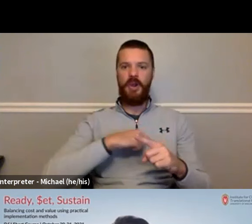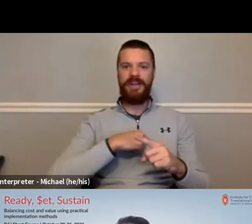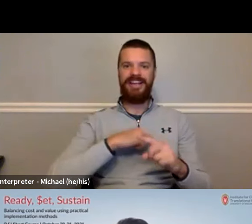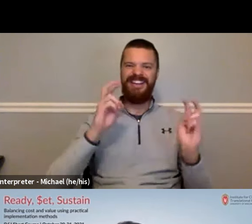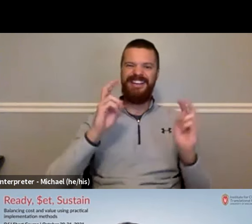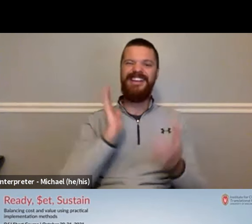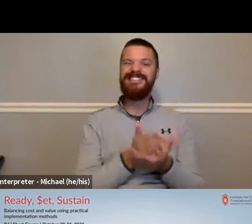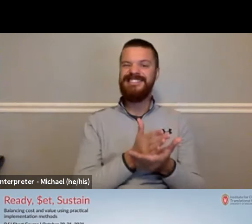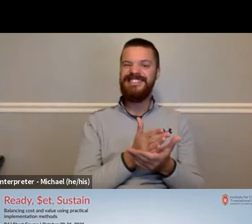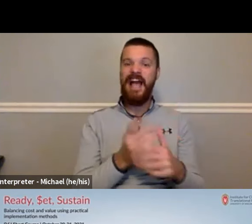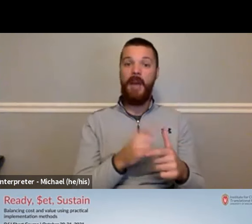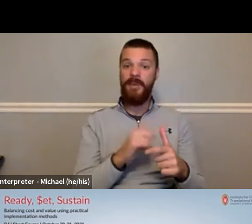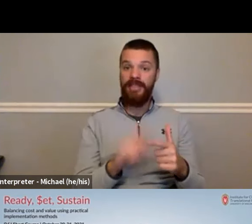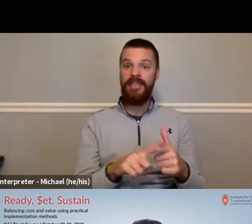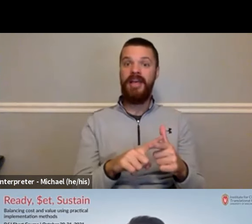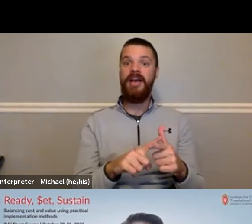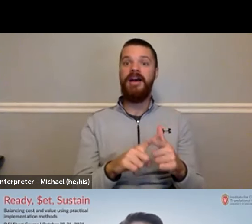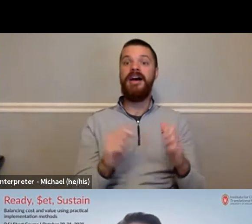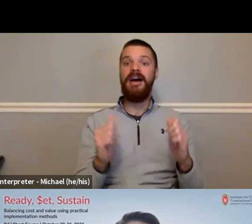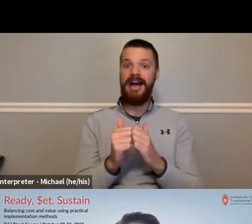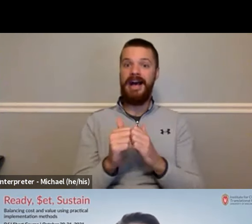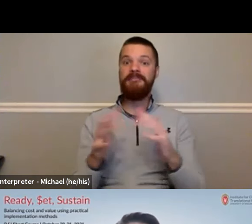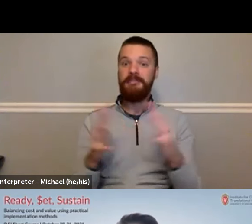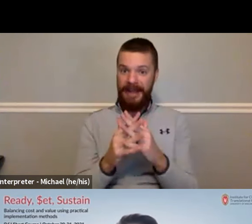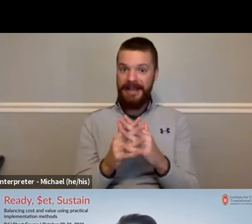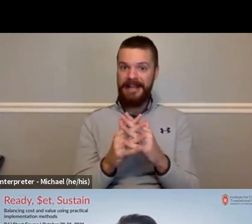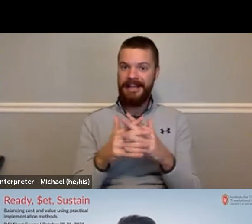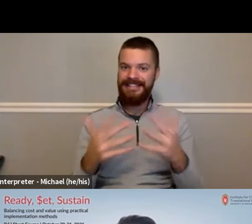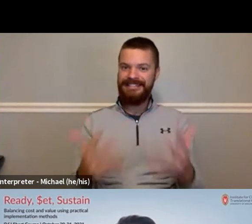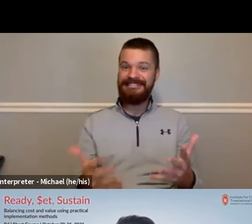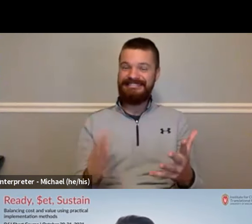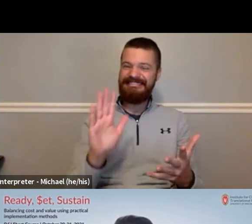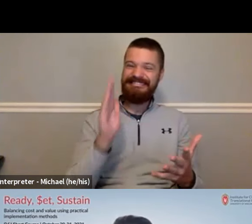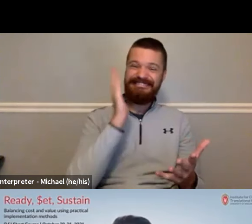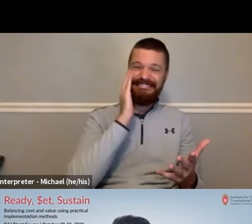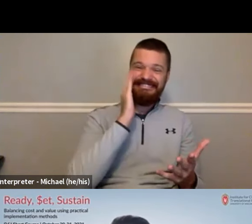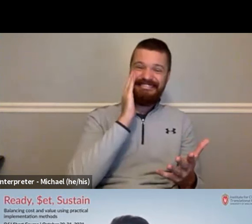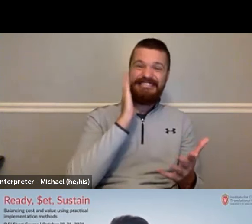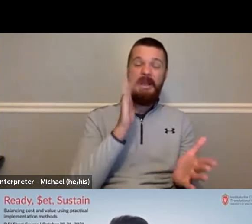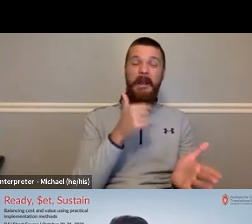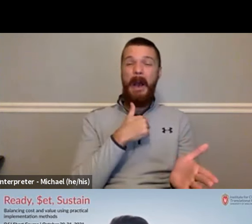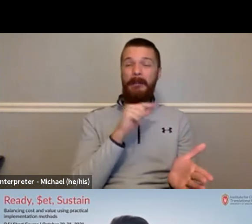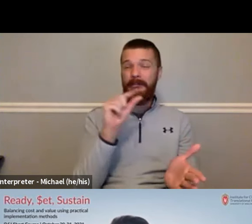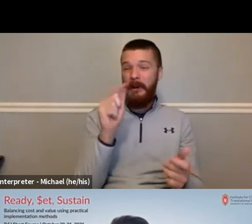Michelle Chui: And just implement and know that little you know we'd like to tweak this a little bit more.